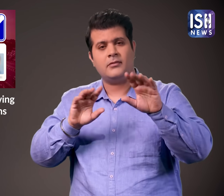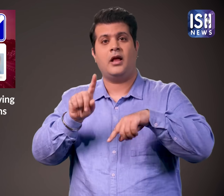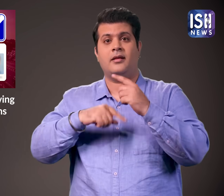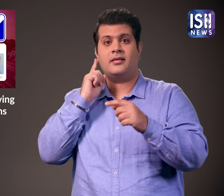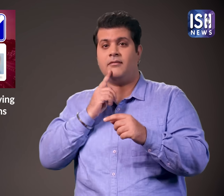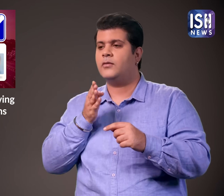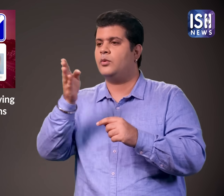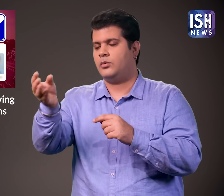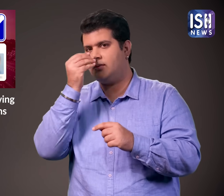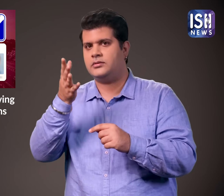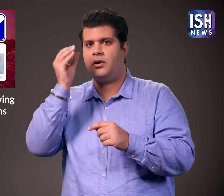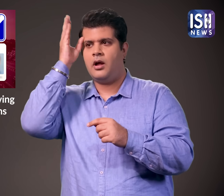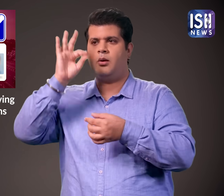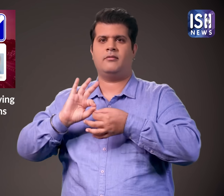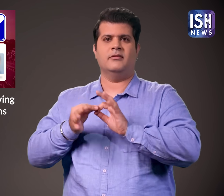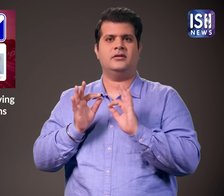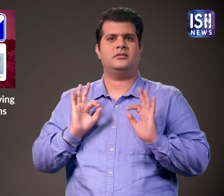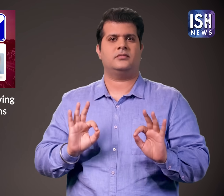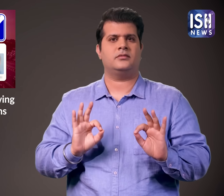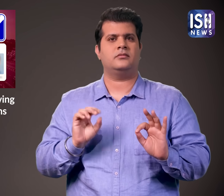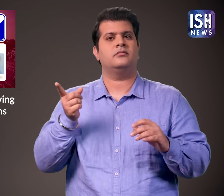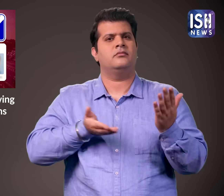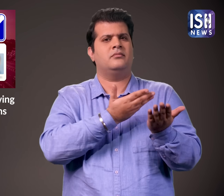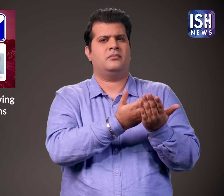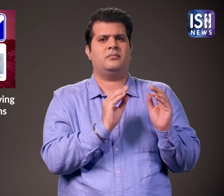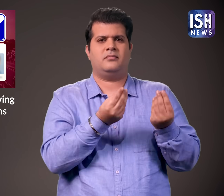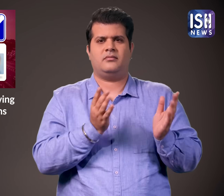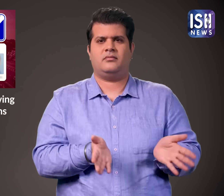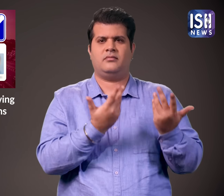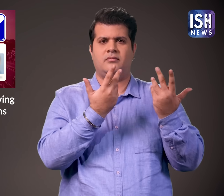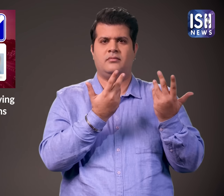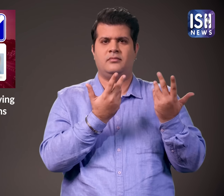This will simplify the process for Deaf applicants.